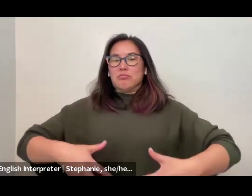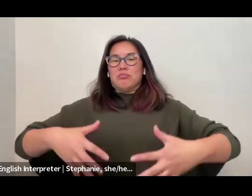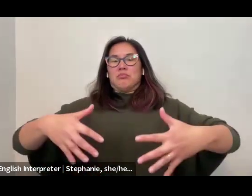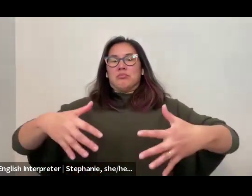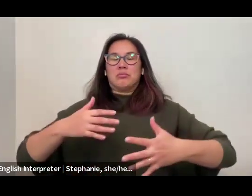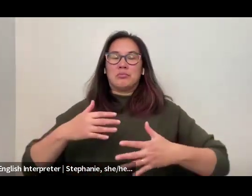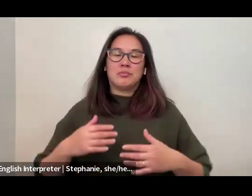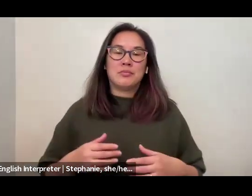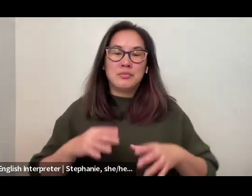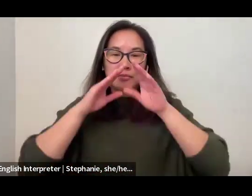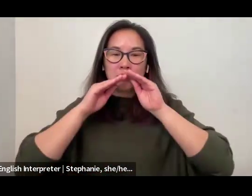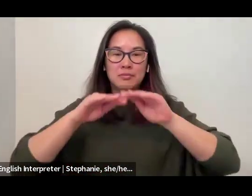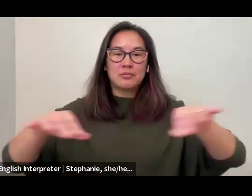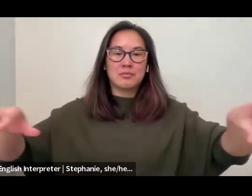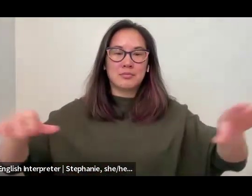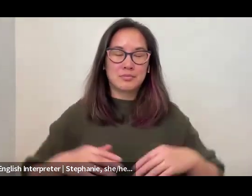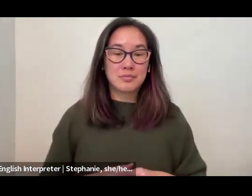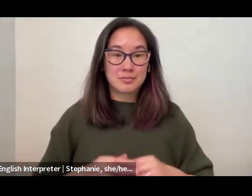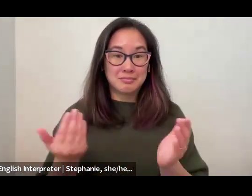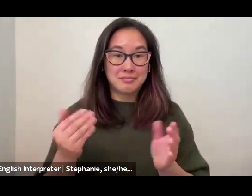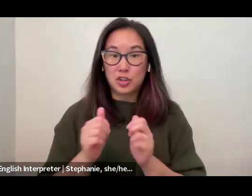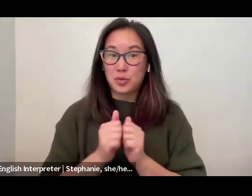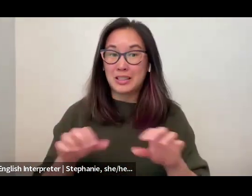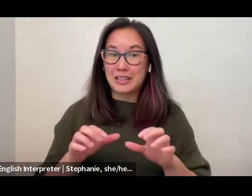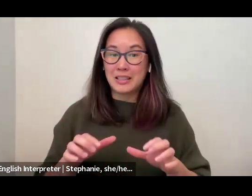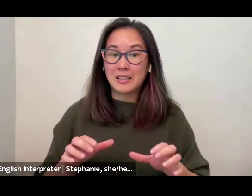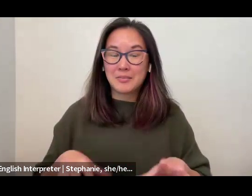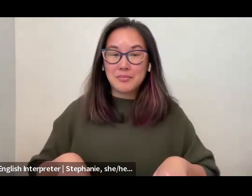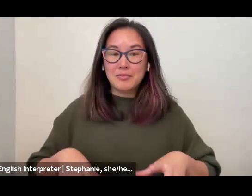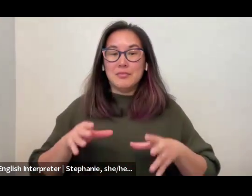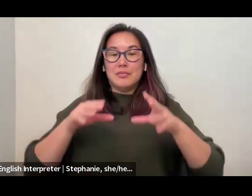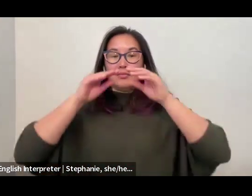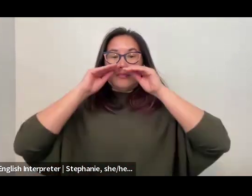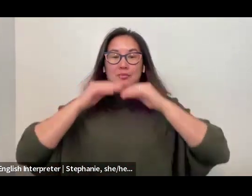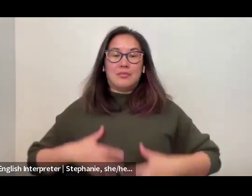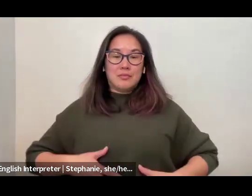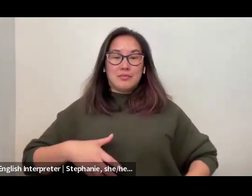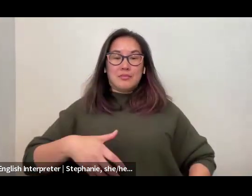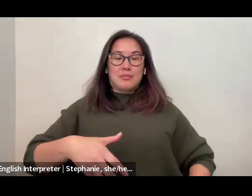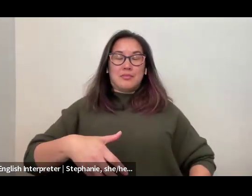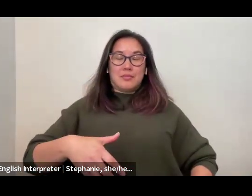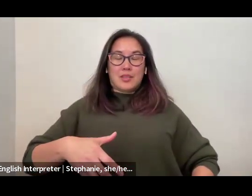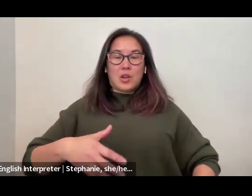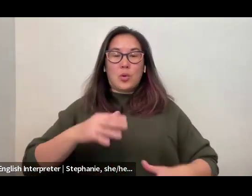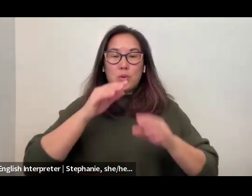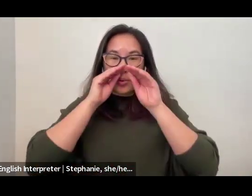So, let's go ahead and do that together. Take a big belly breath, and then breathe out.